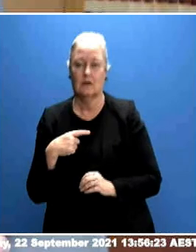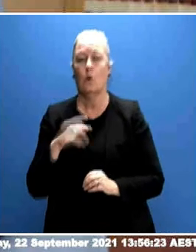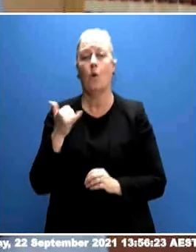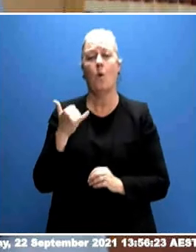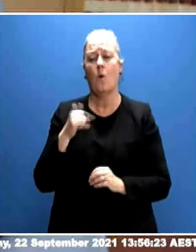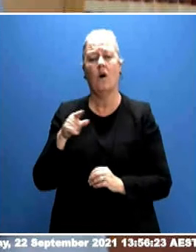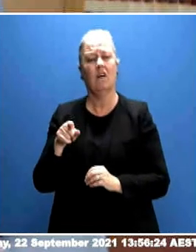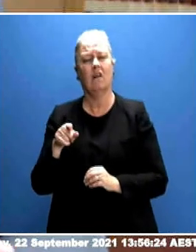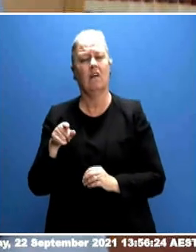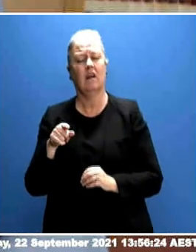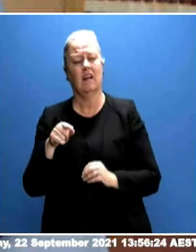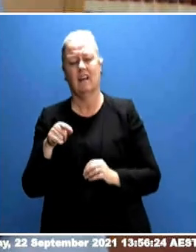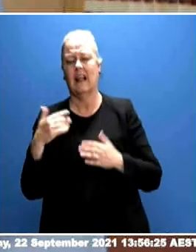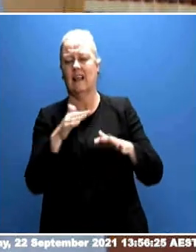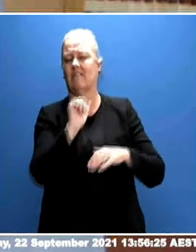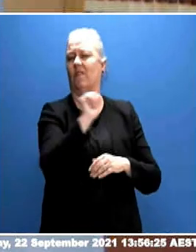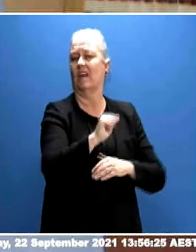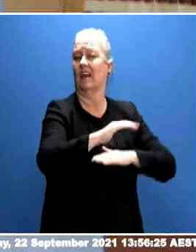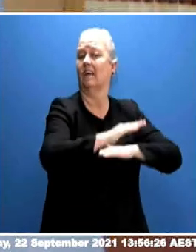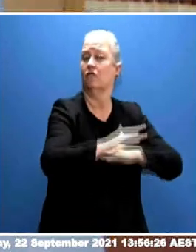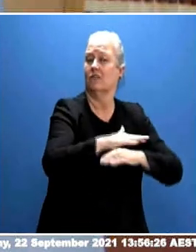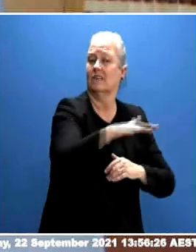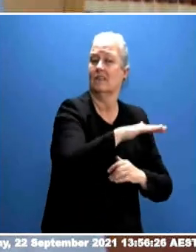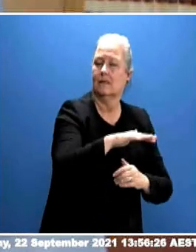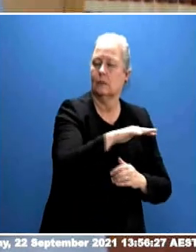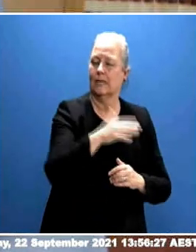of discussion around whether this then is the most appropriate option and